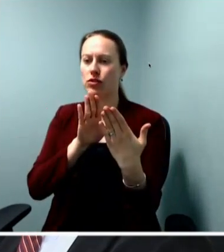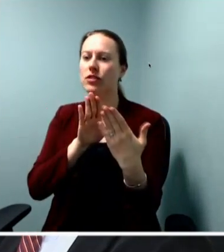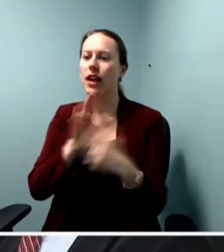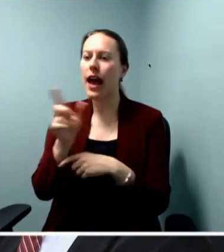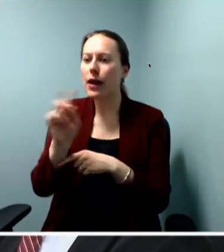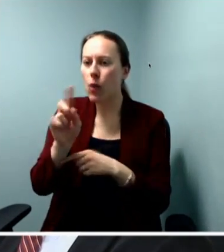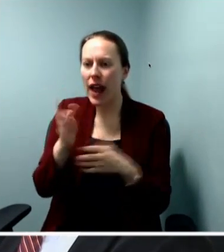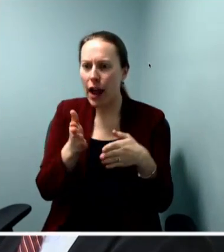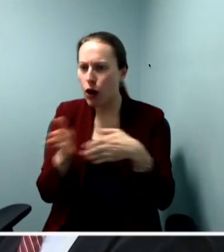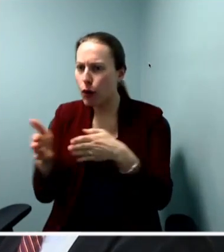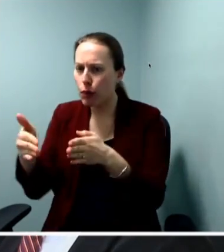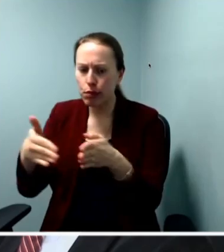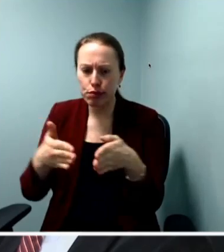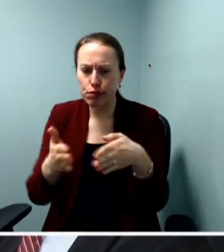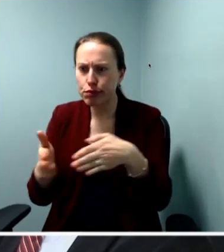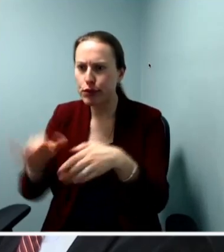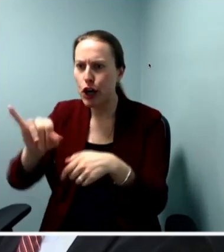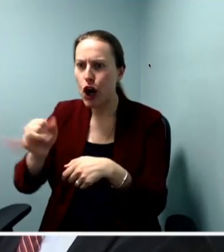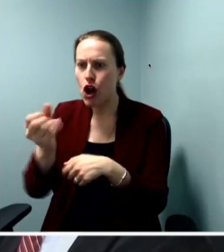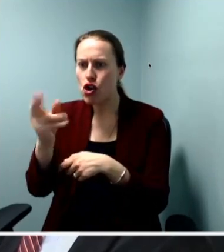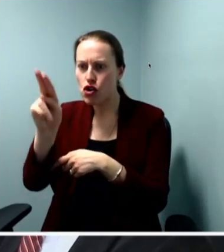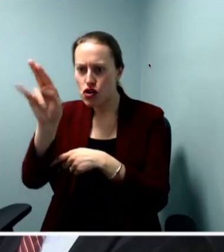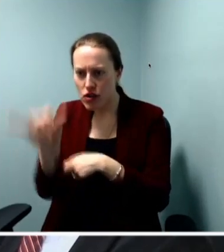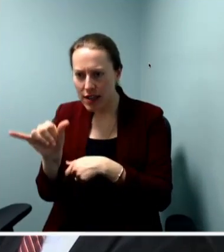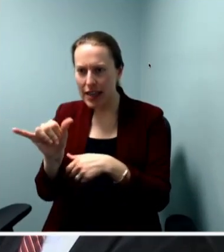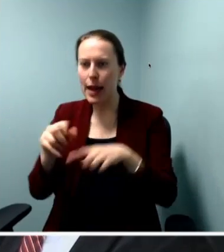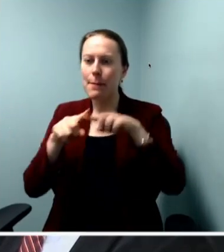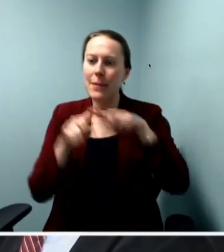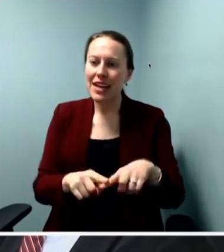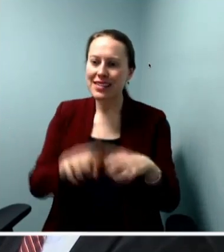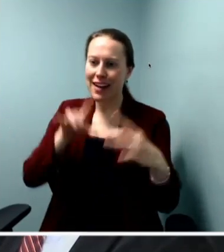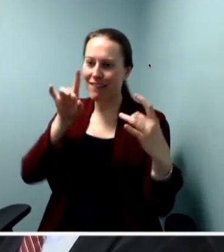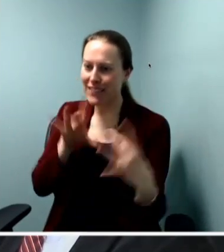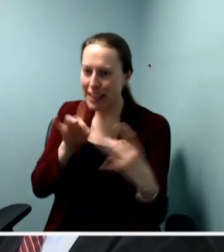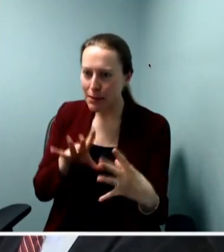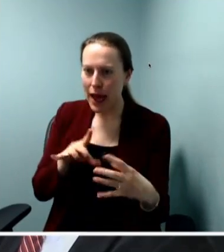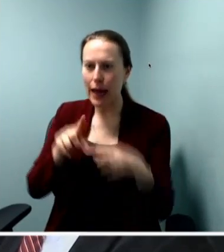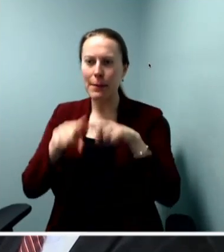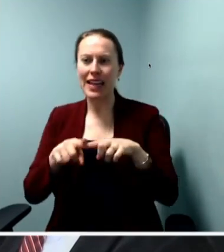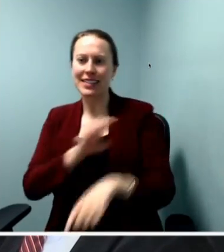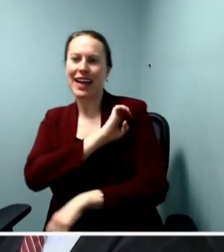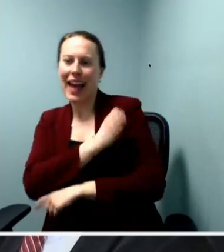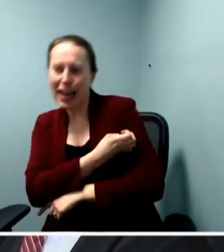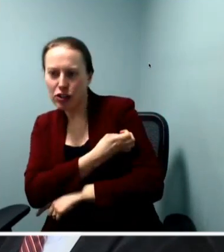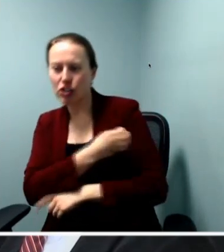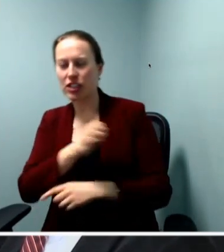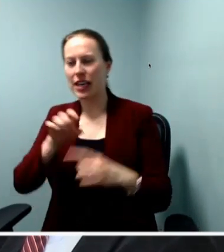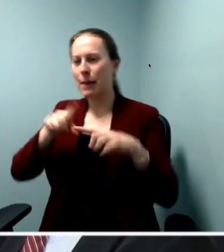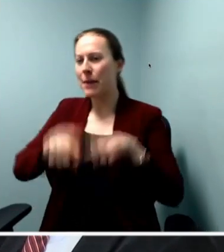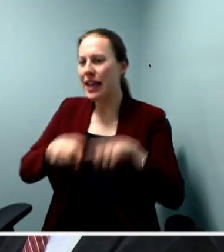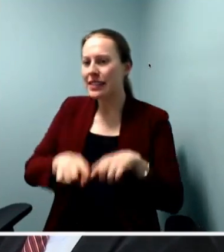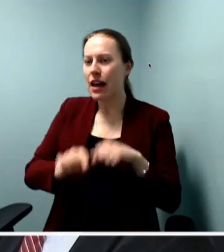based on the feedback and the energy and the temperature you're giving, you're receiving from the student.